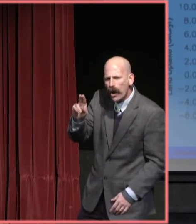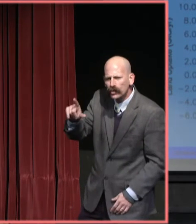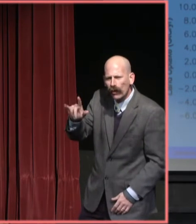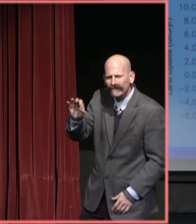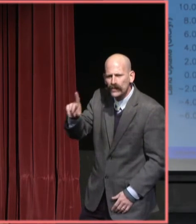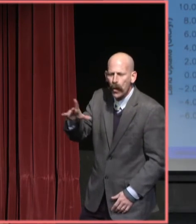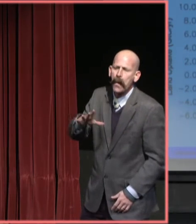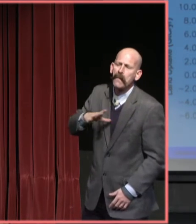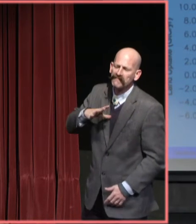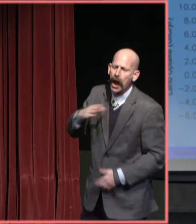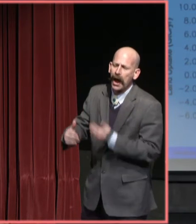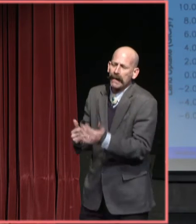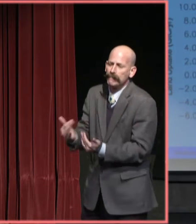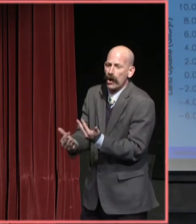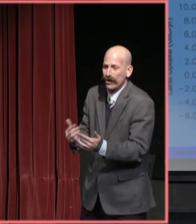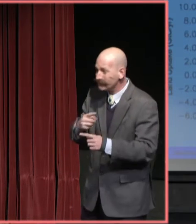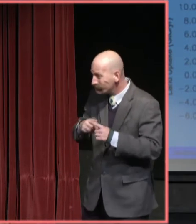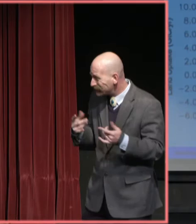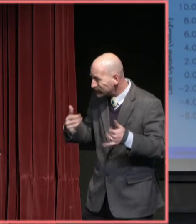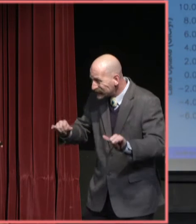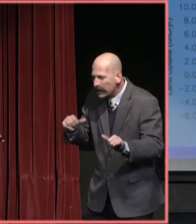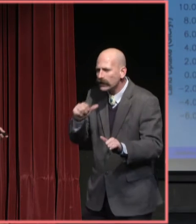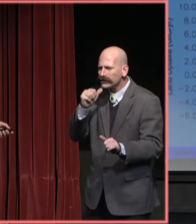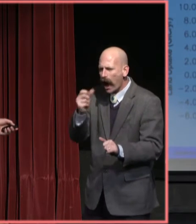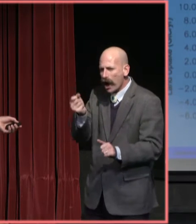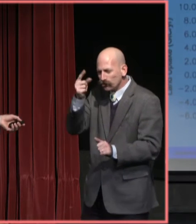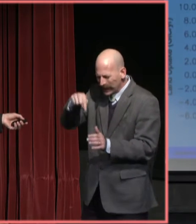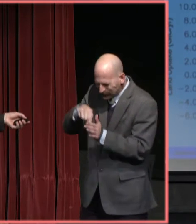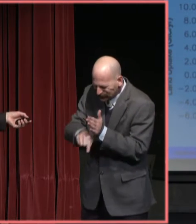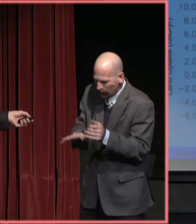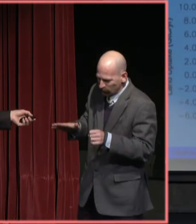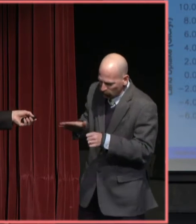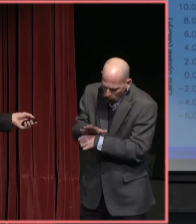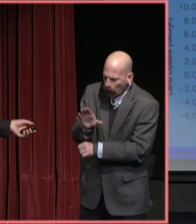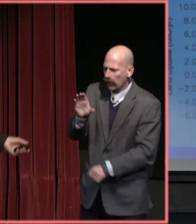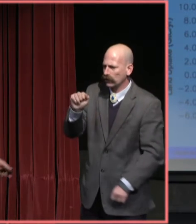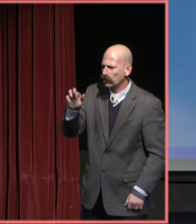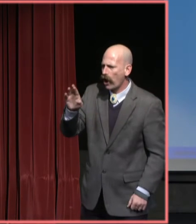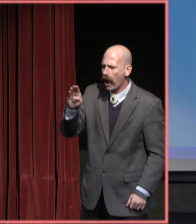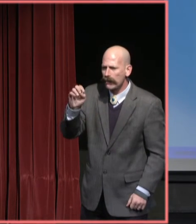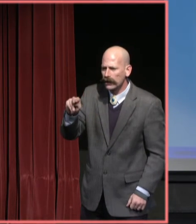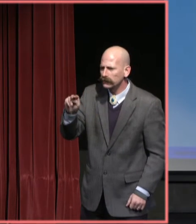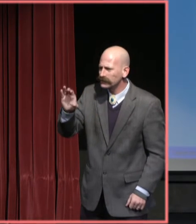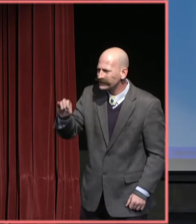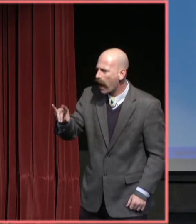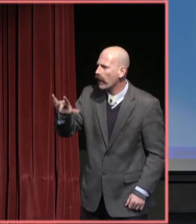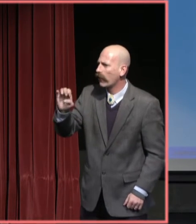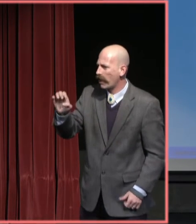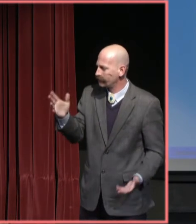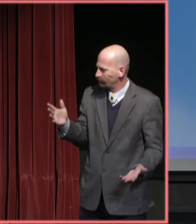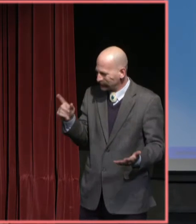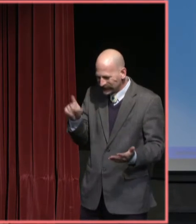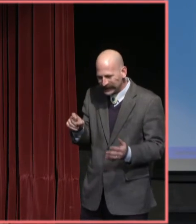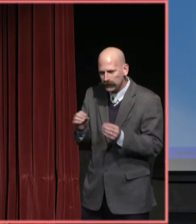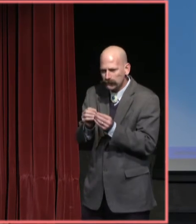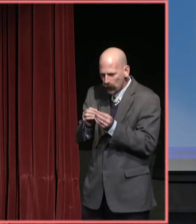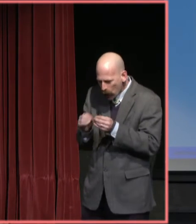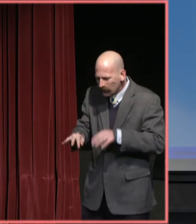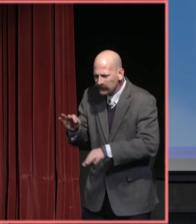because the carbon cycle is so complicated.